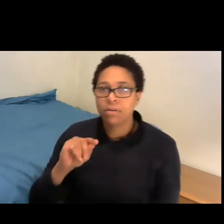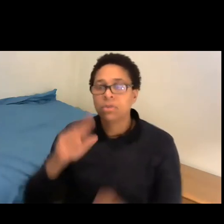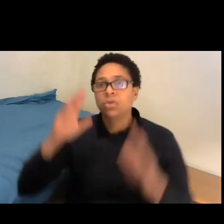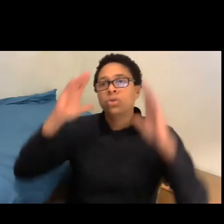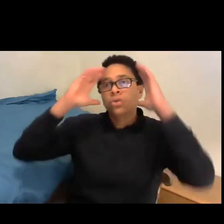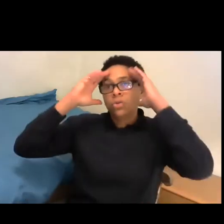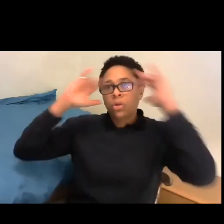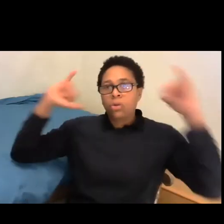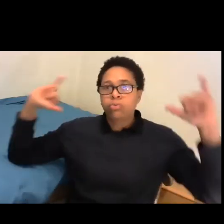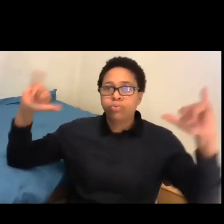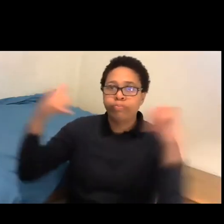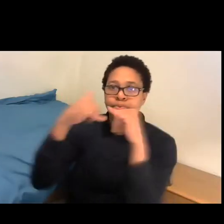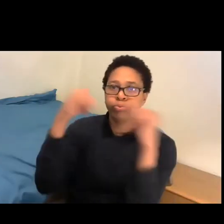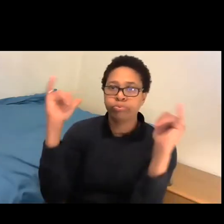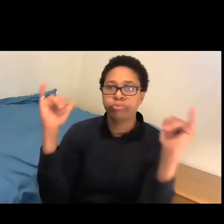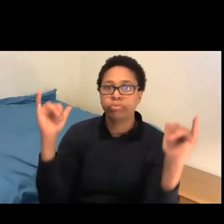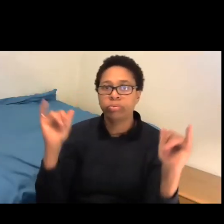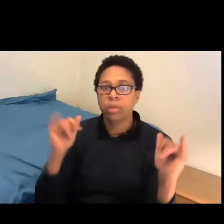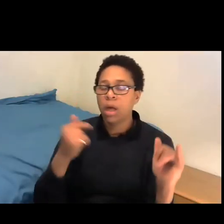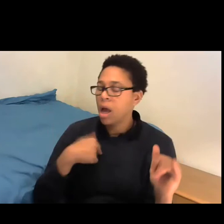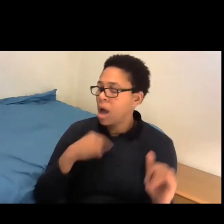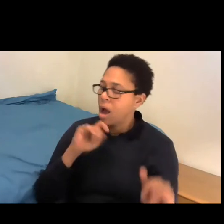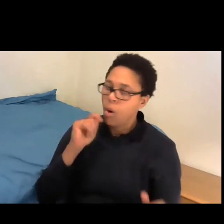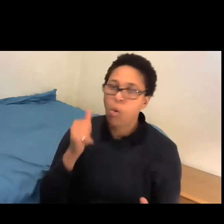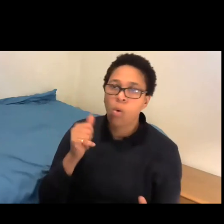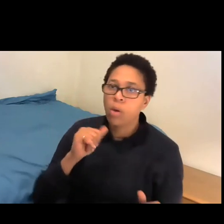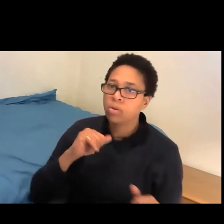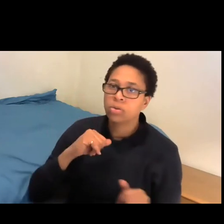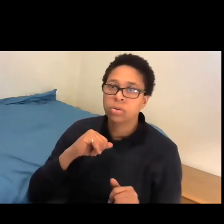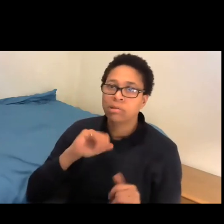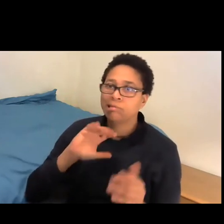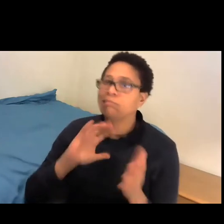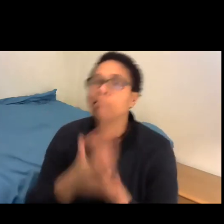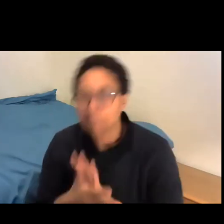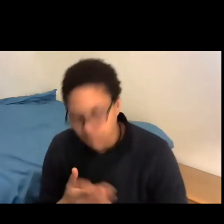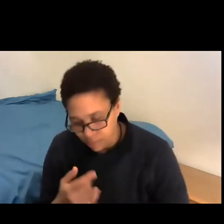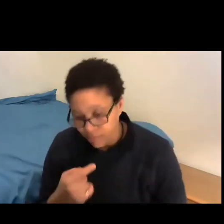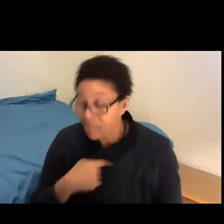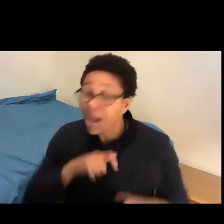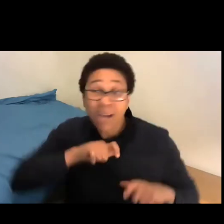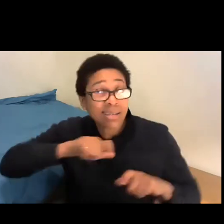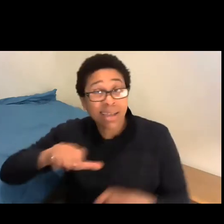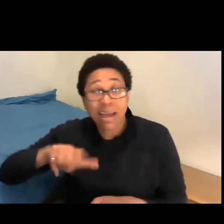you know, they nearly lead to a breakdown, I still had to work at this oil company, Petronas, I had to keep up with appearances,